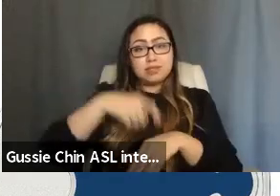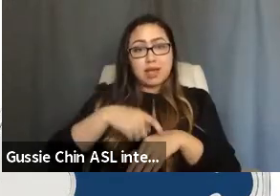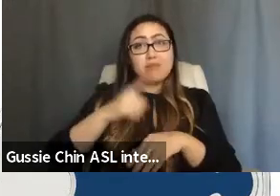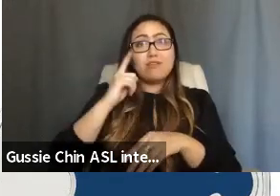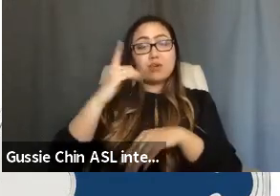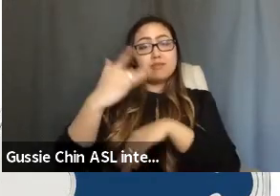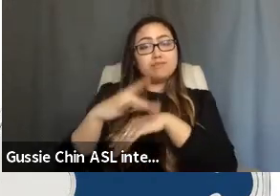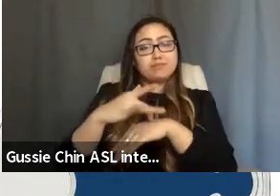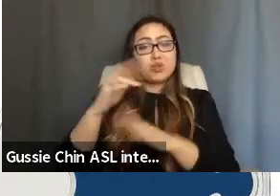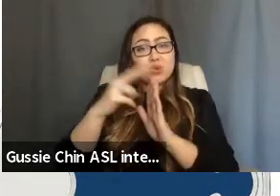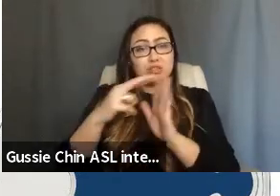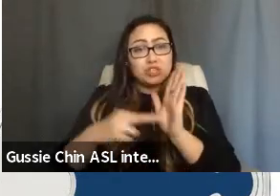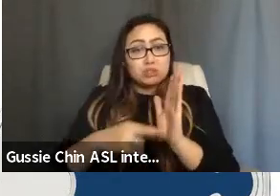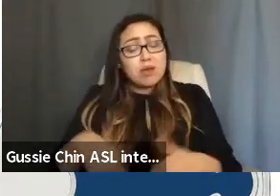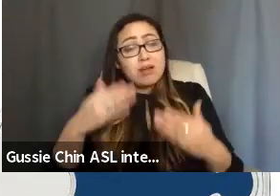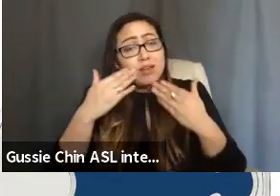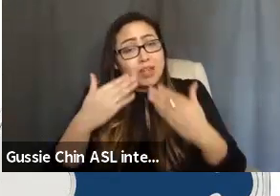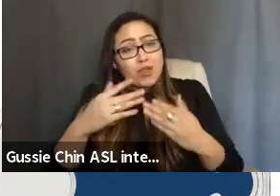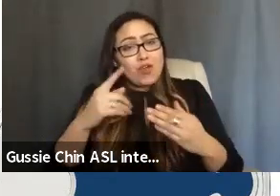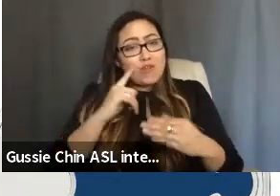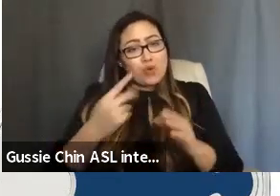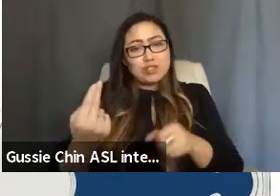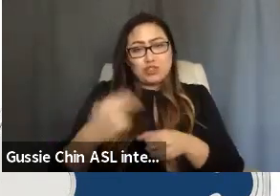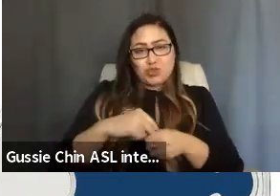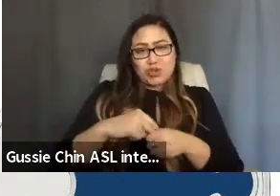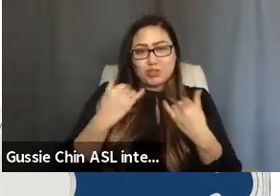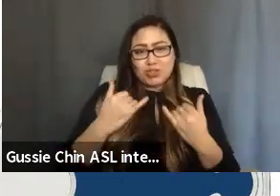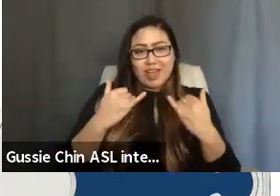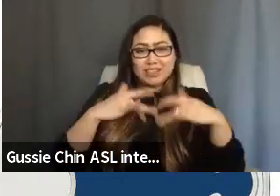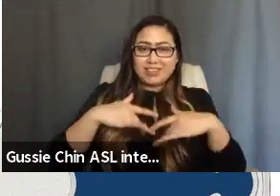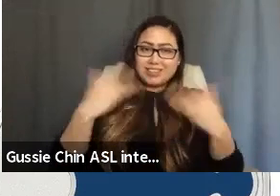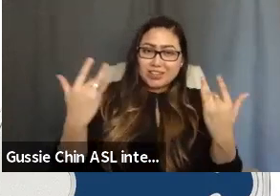So thank you for attending today's session. We hope you enjoyed it. And we look forward to seeing